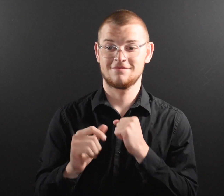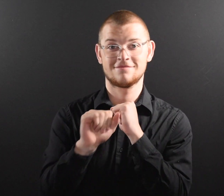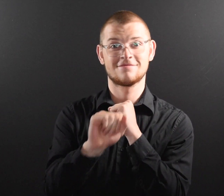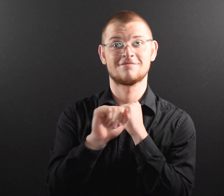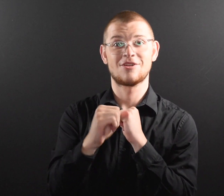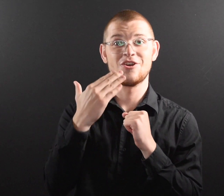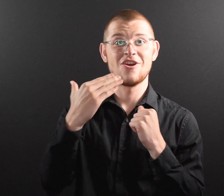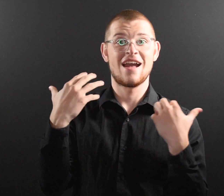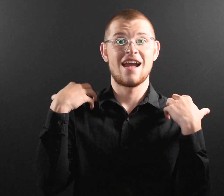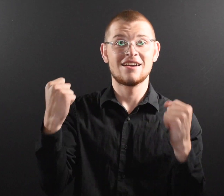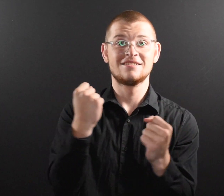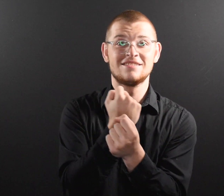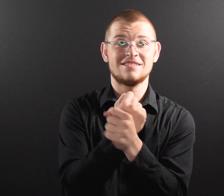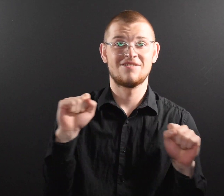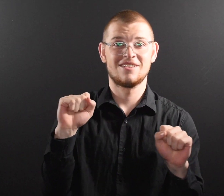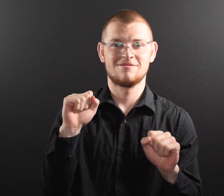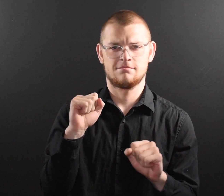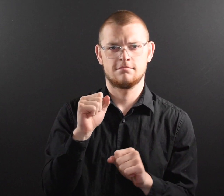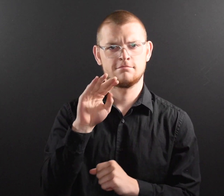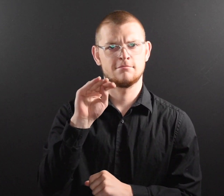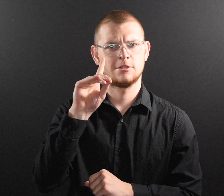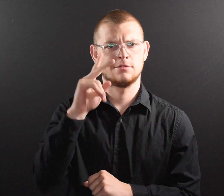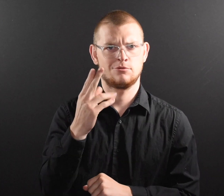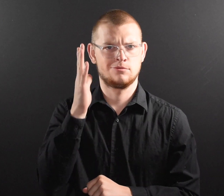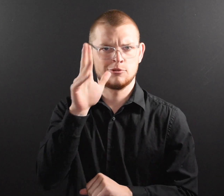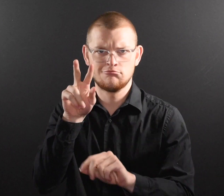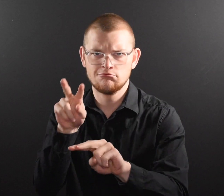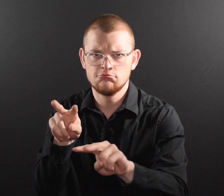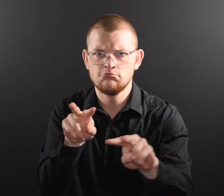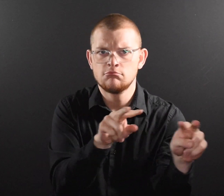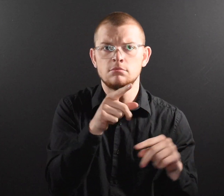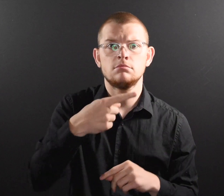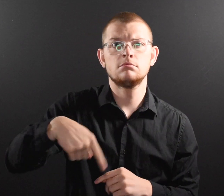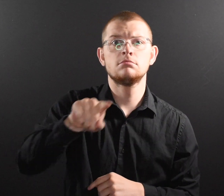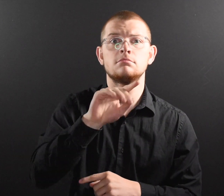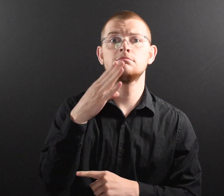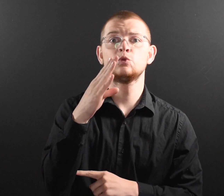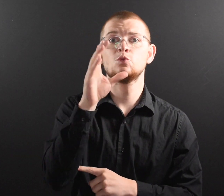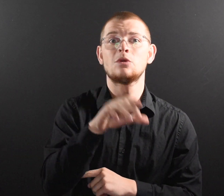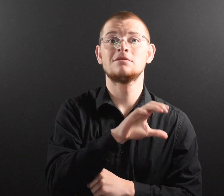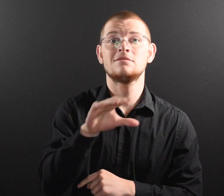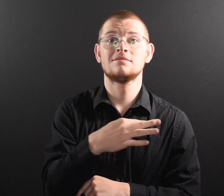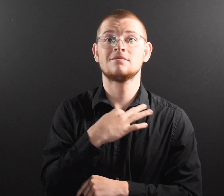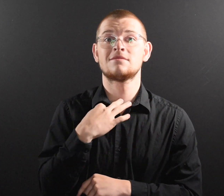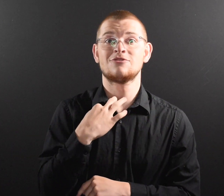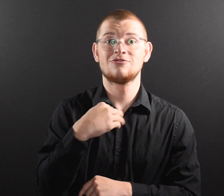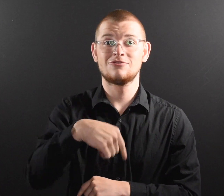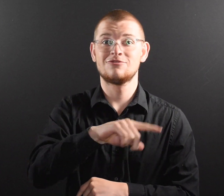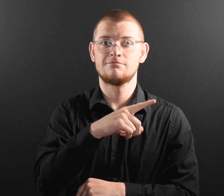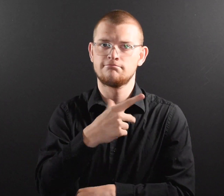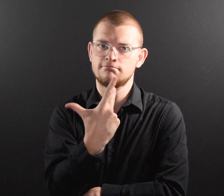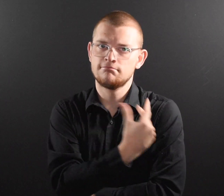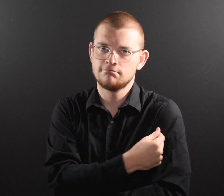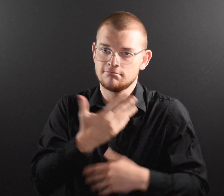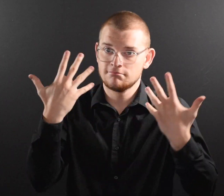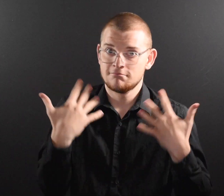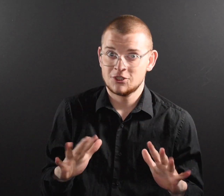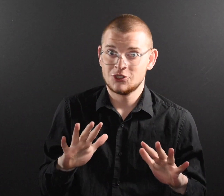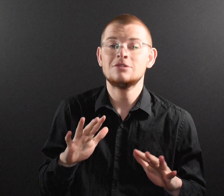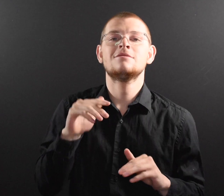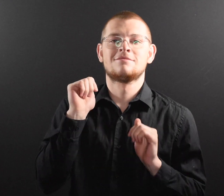good health and safety for all involved, MDH will ensure that all Blue Cross volunteers are fully